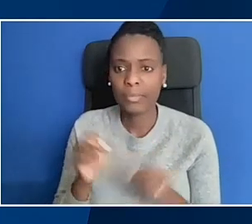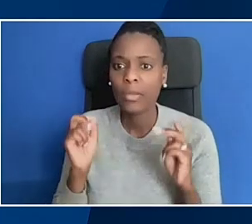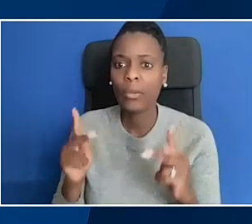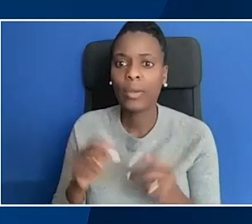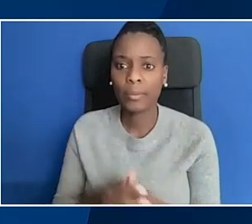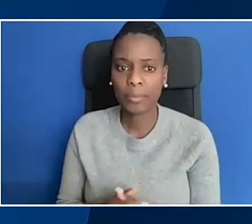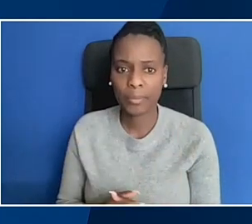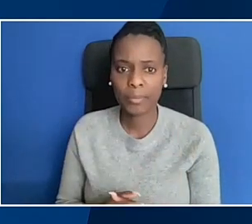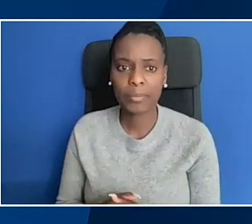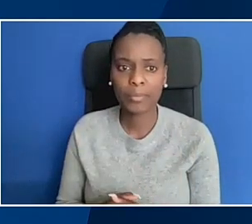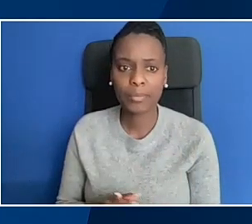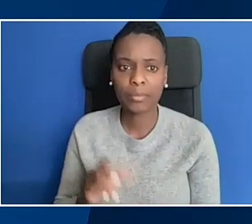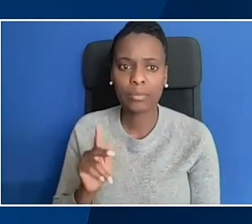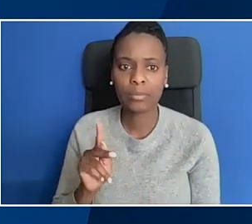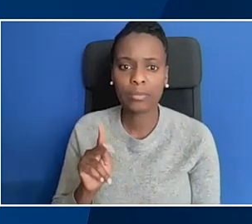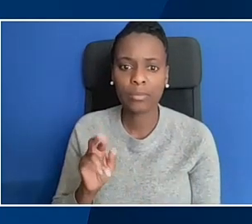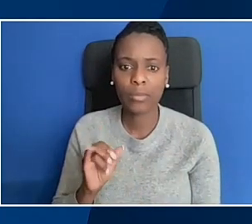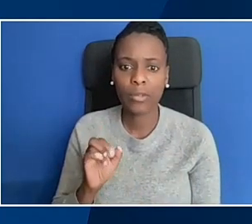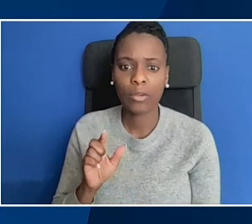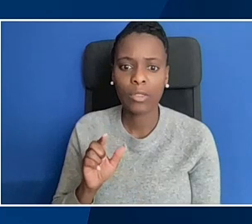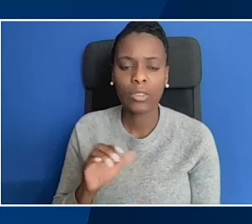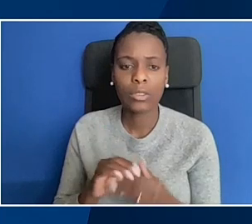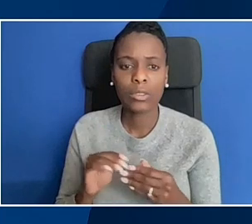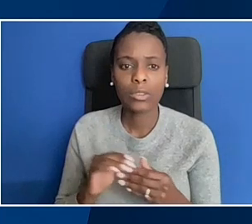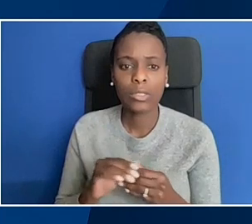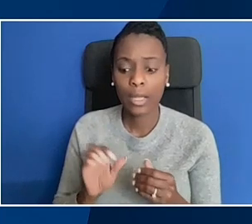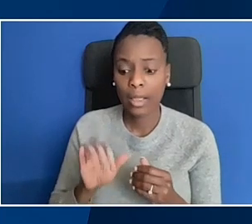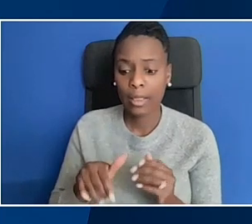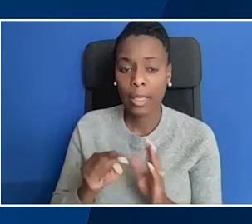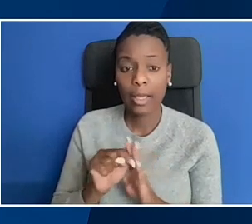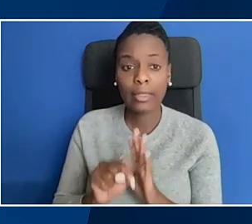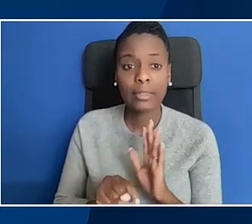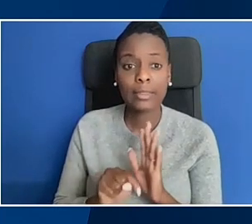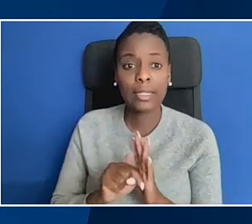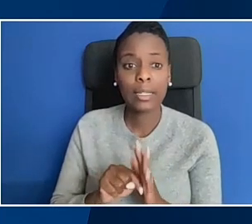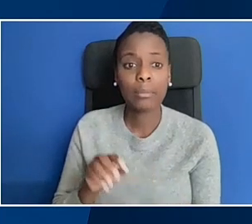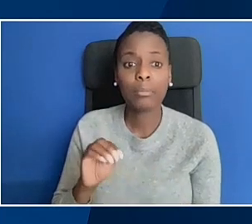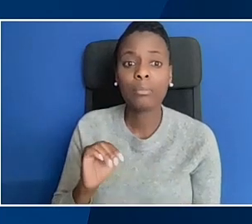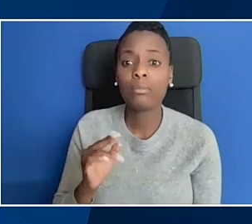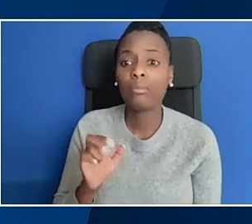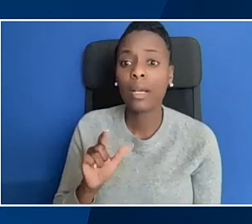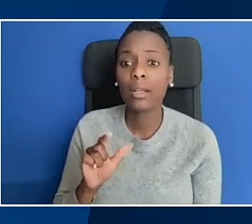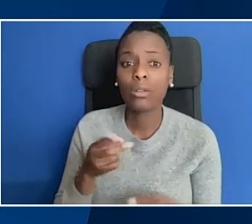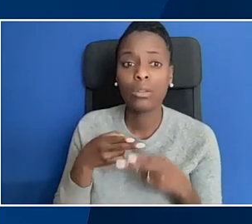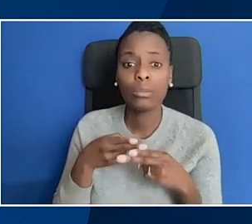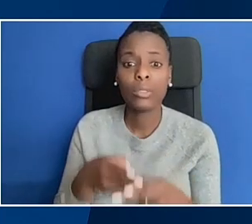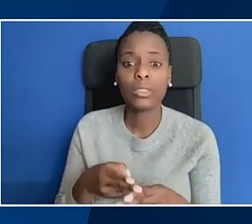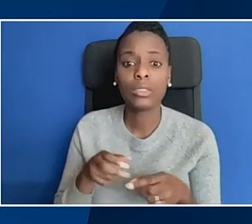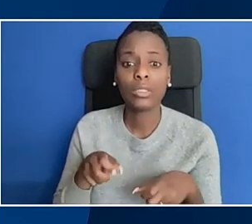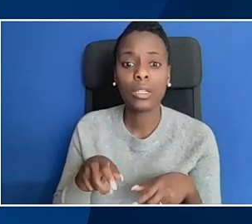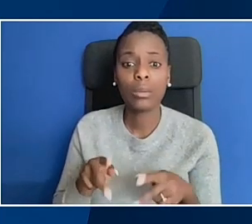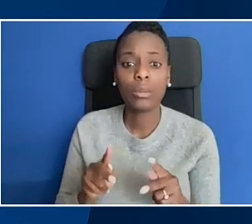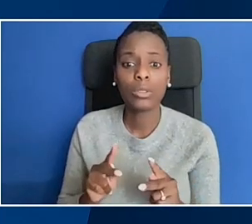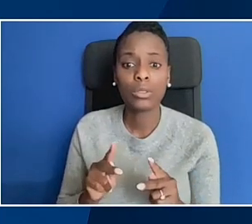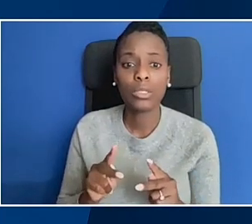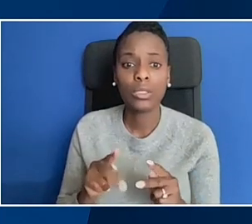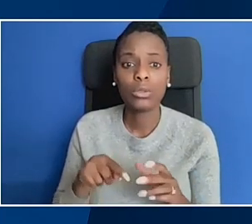At that time, just for time's sake, Michael mentioned the opportunity also to caucus with the Department.